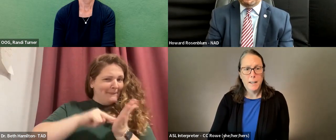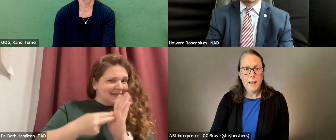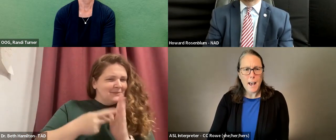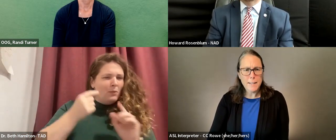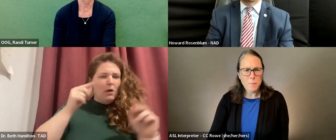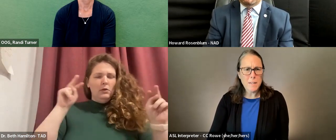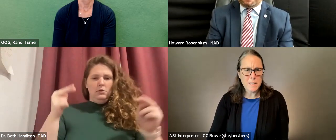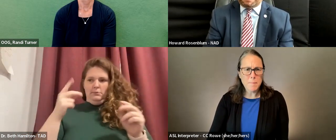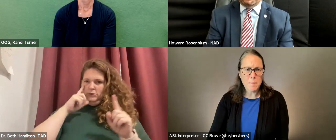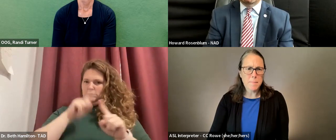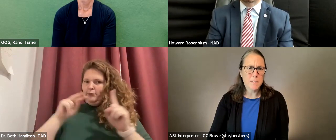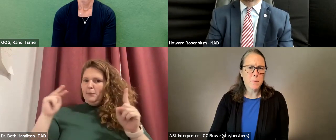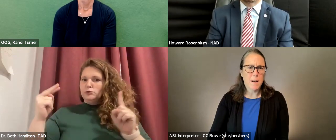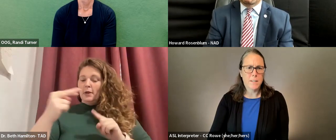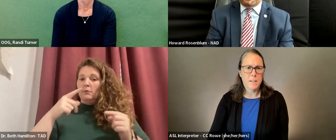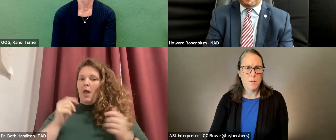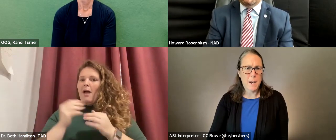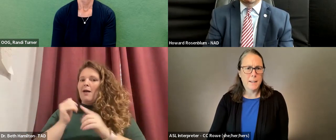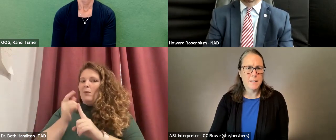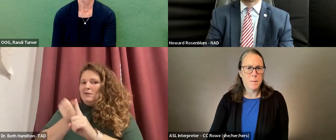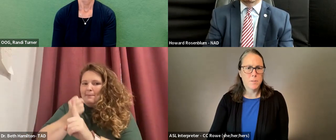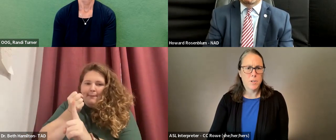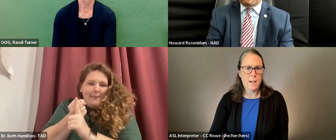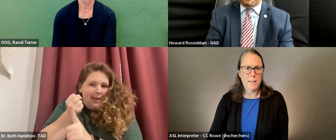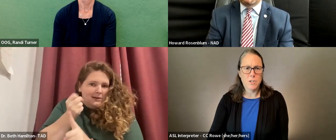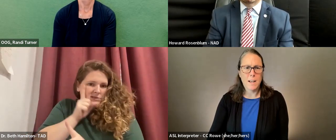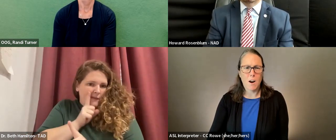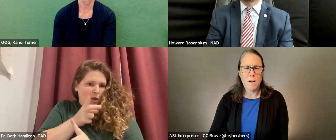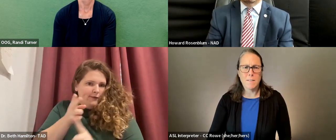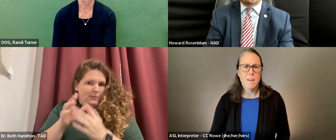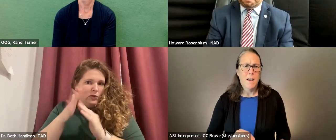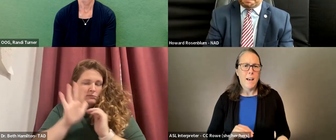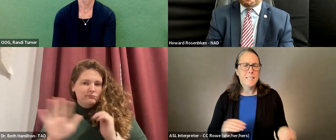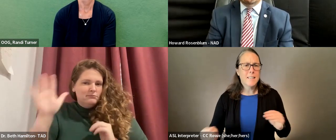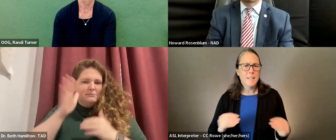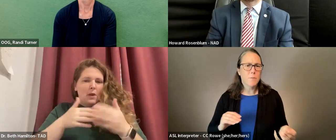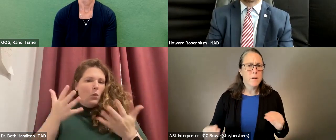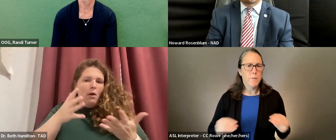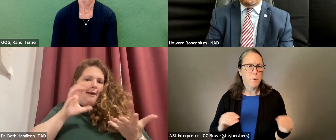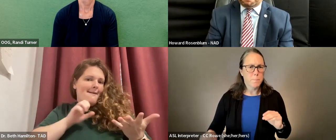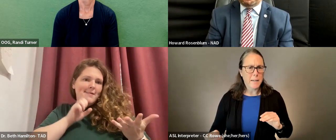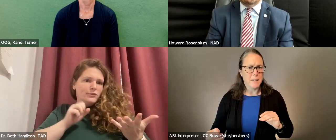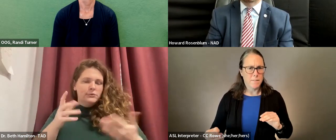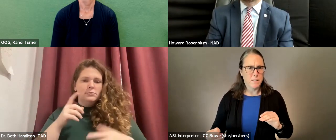people at TAD able to get eyes on the bills and as for clarification on what something means for the community and sometimes it